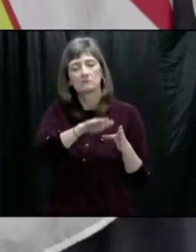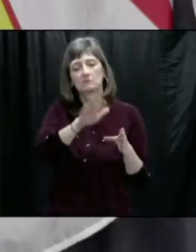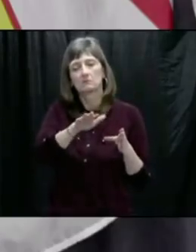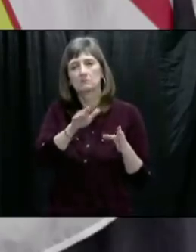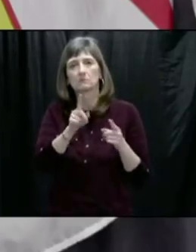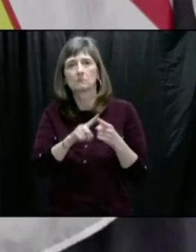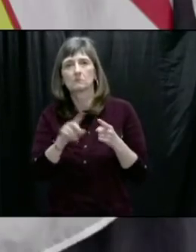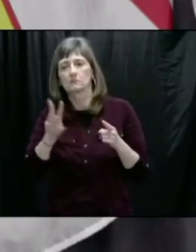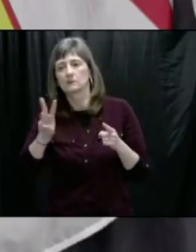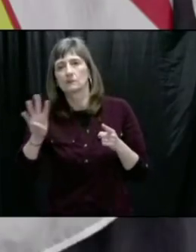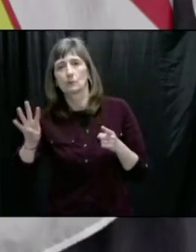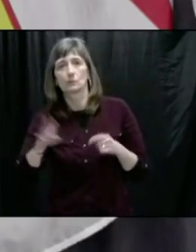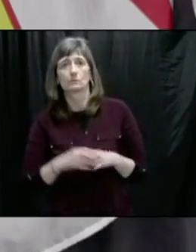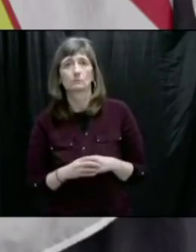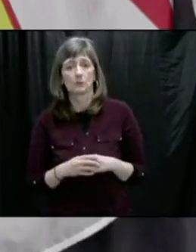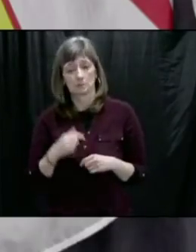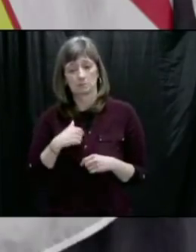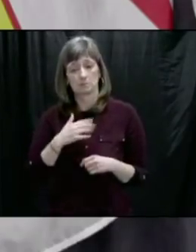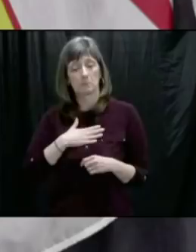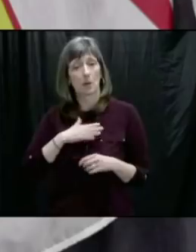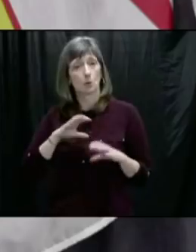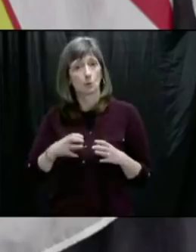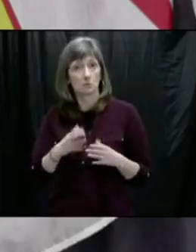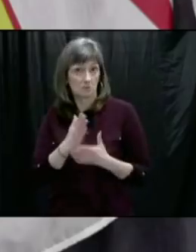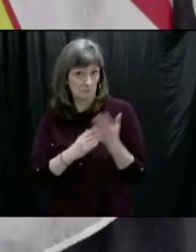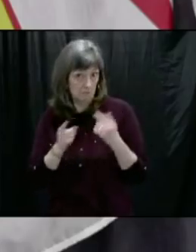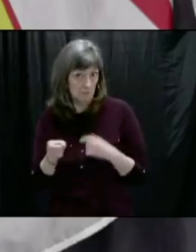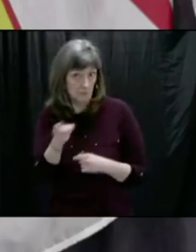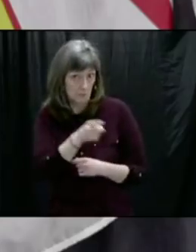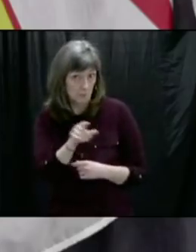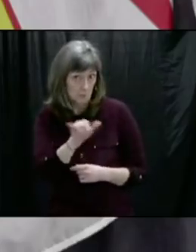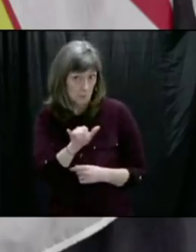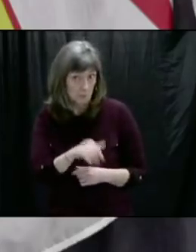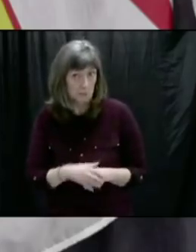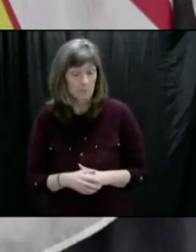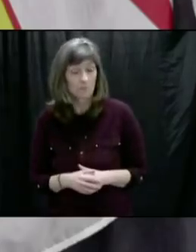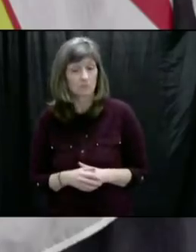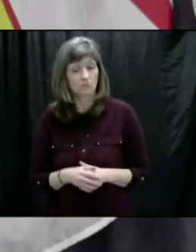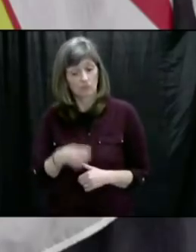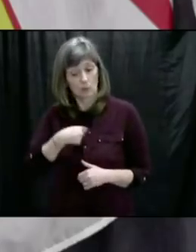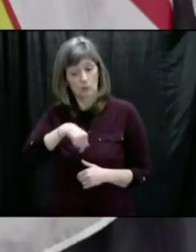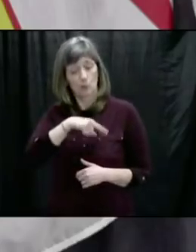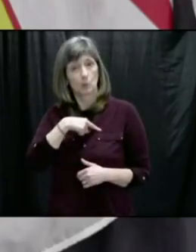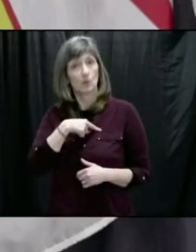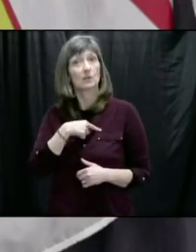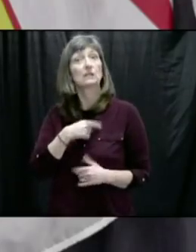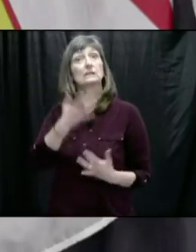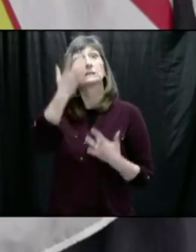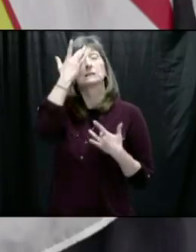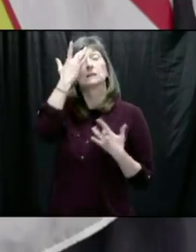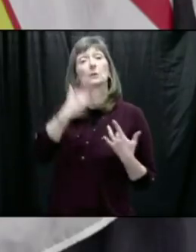SUSCEPTIBLE, IT'S PEOPLE BETWEEN THE AGES OF 55-64.